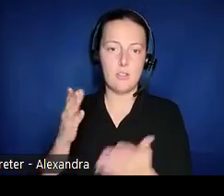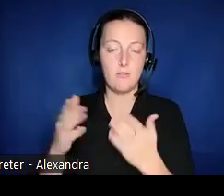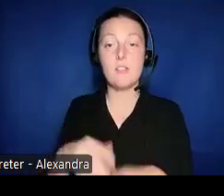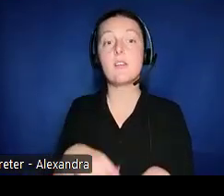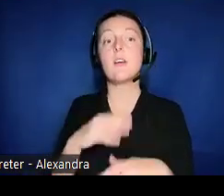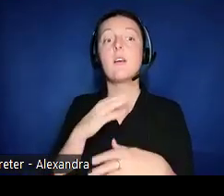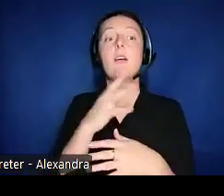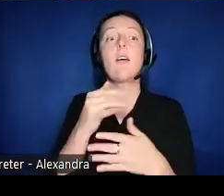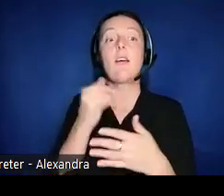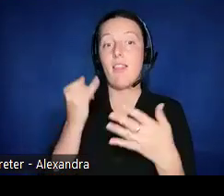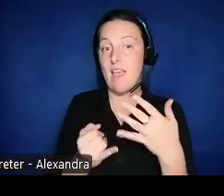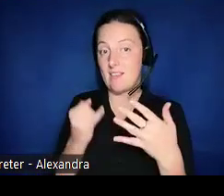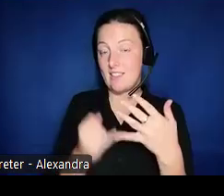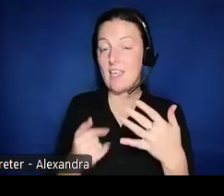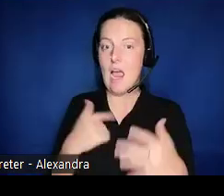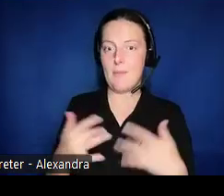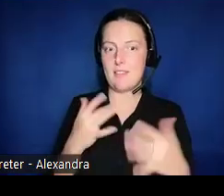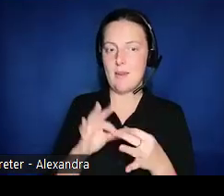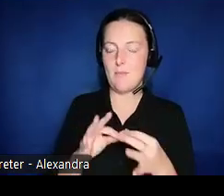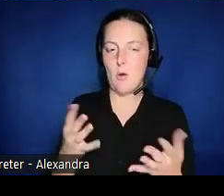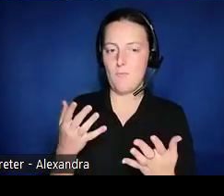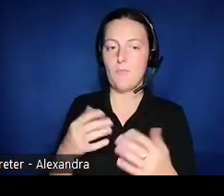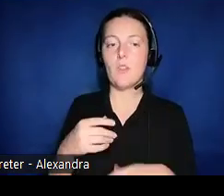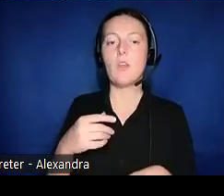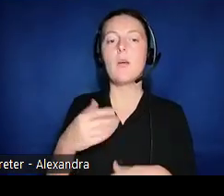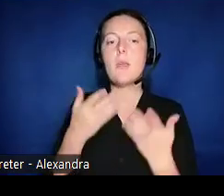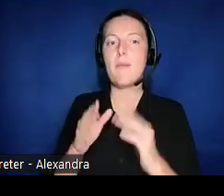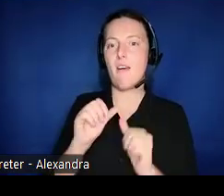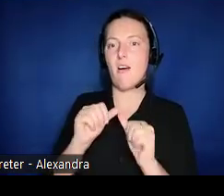uh talks to maybe kind of sort of, but I'm really going to try hard. Uh get a graduate